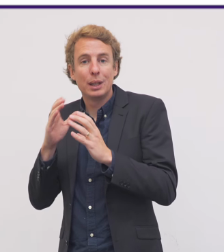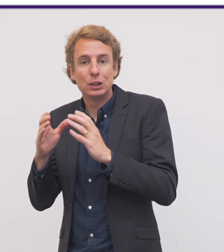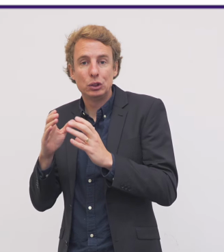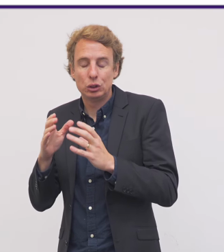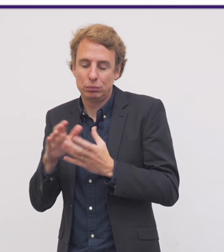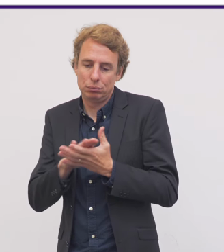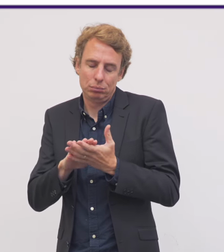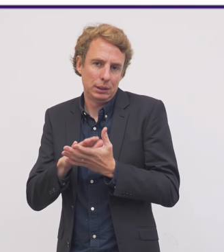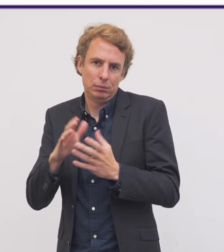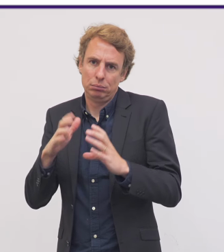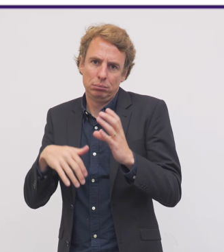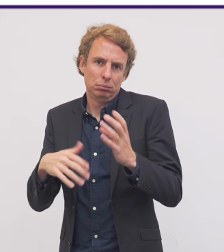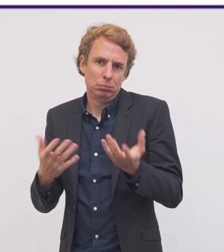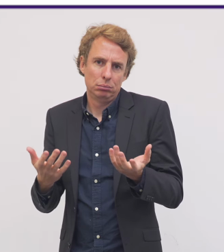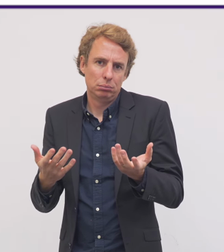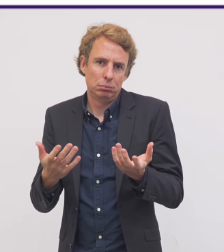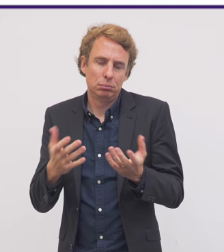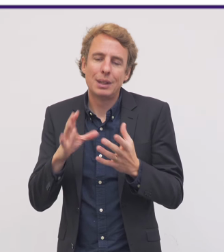It's about culture.